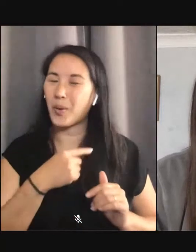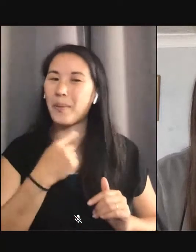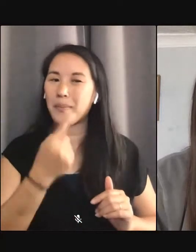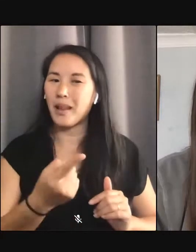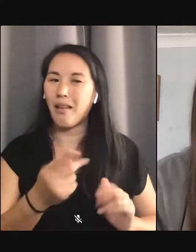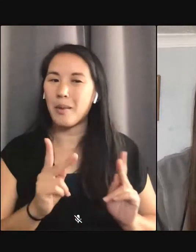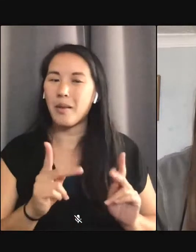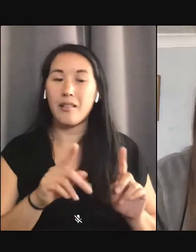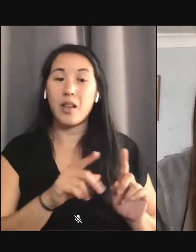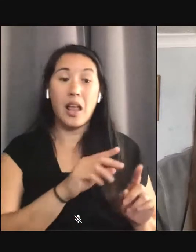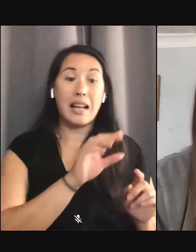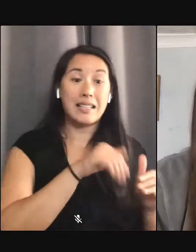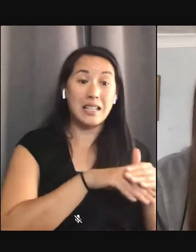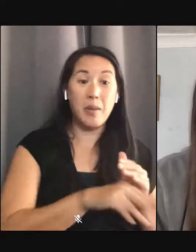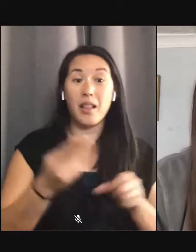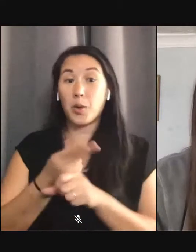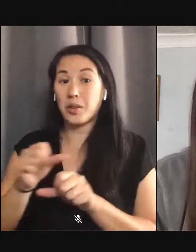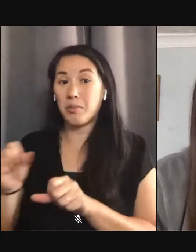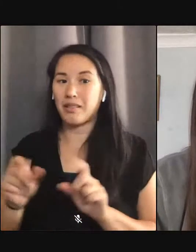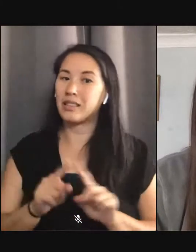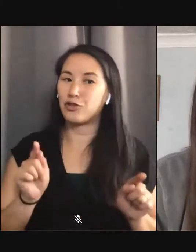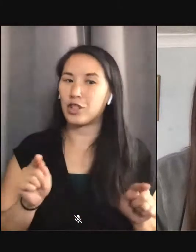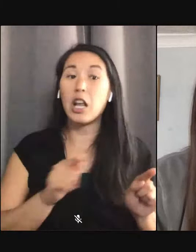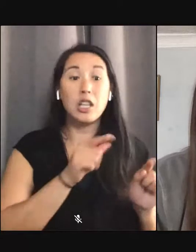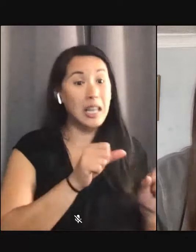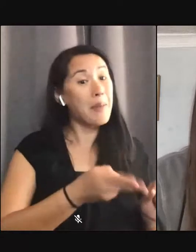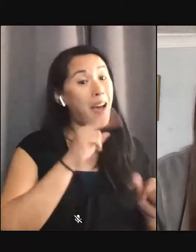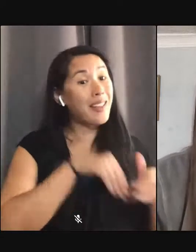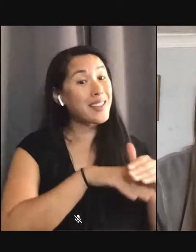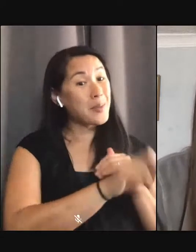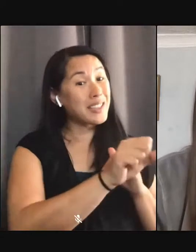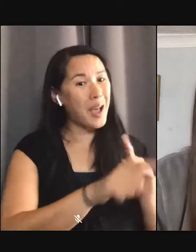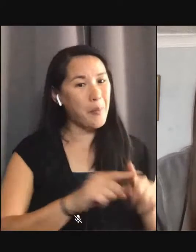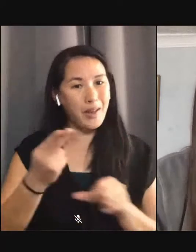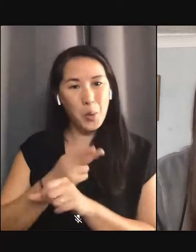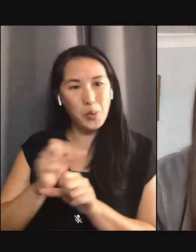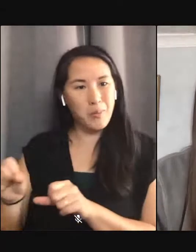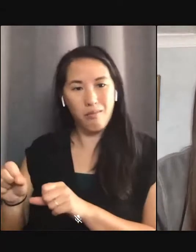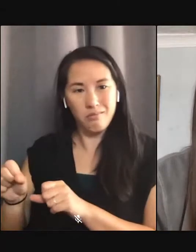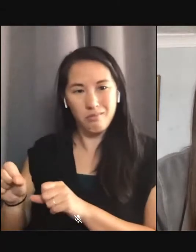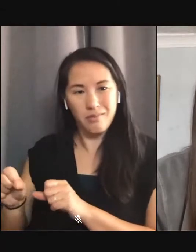usability and sometimes something can be highly accessible but not necessarily very usable and